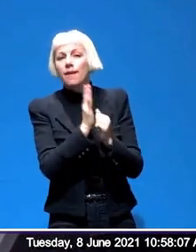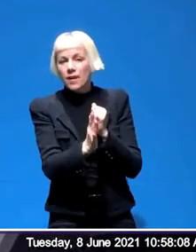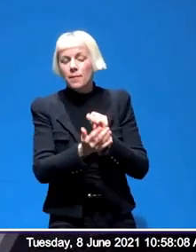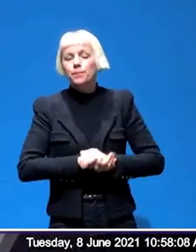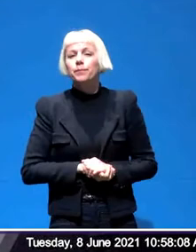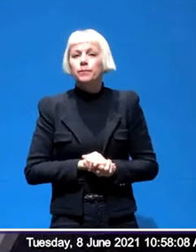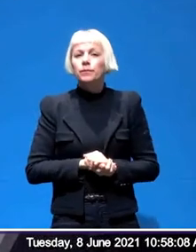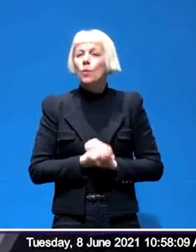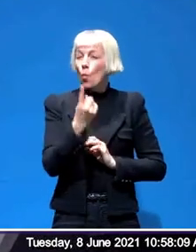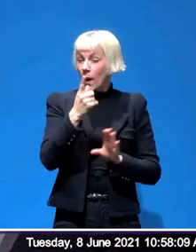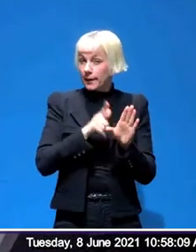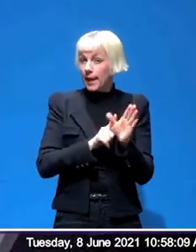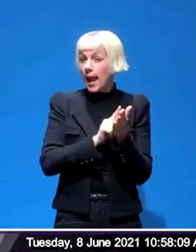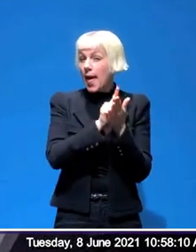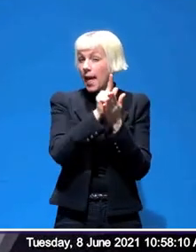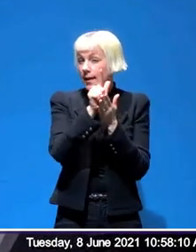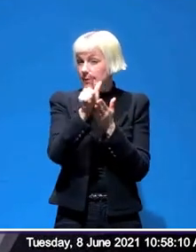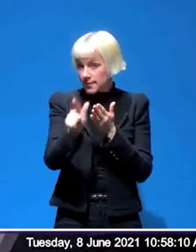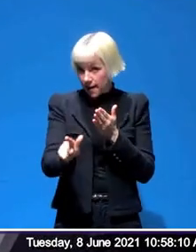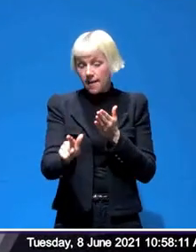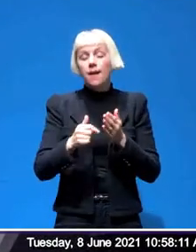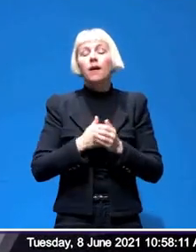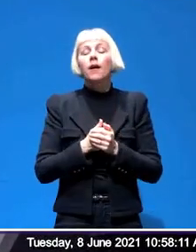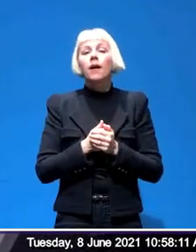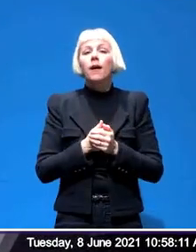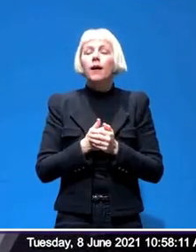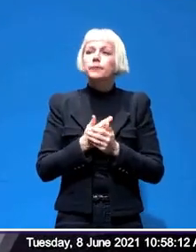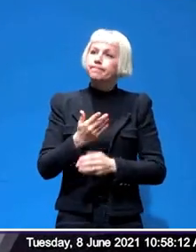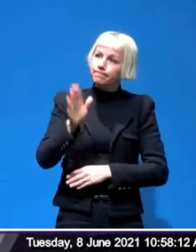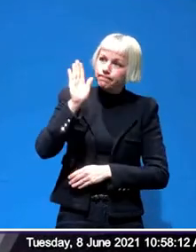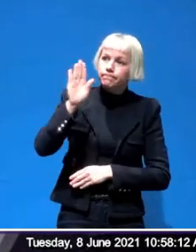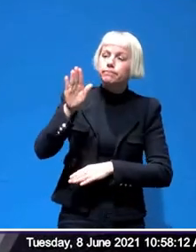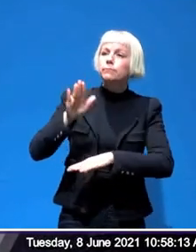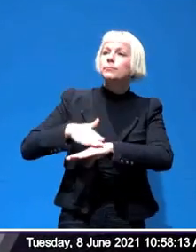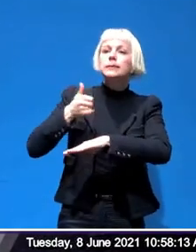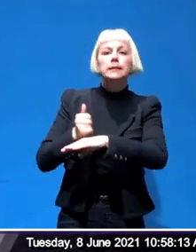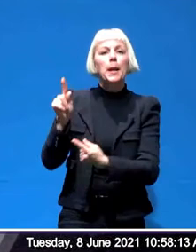longer than a year, we initiated a meeting with Stewart Dodd, the Director of the IMU.